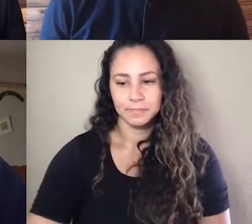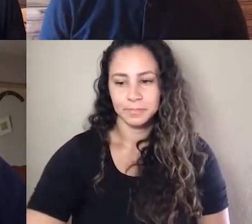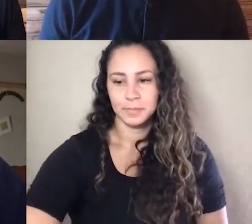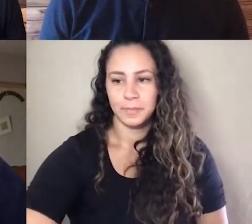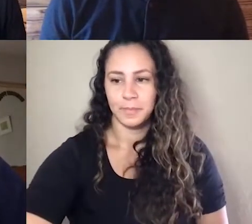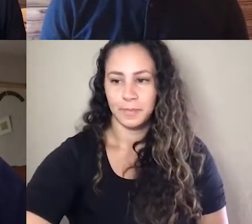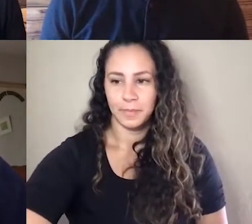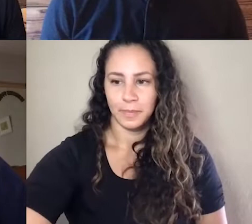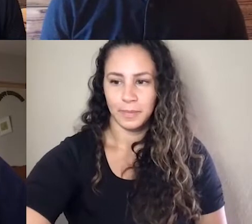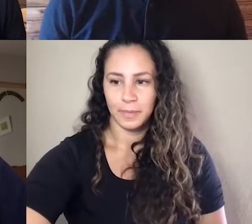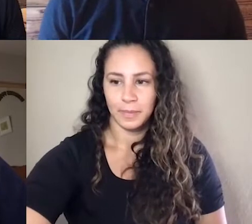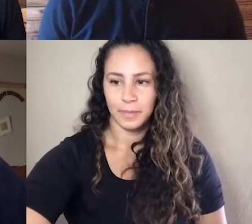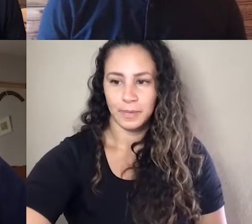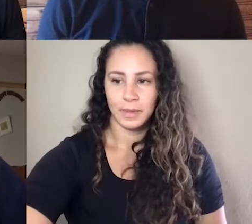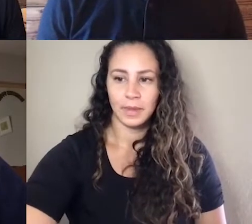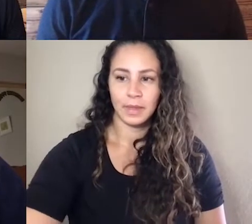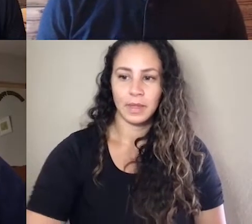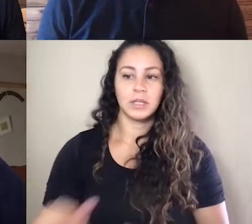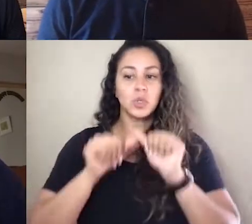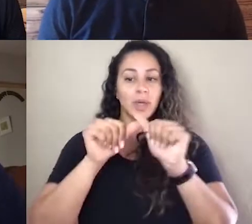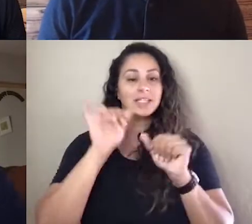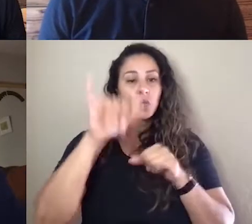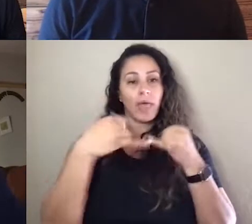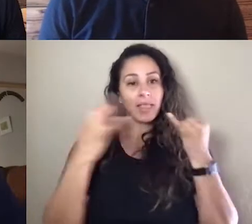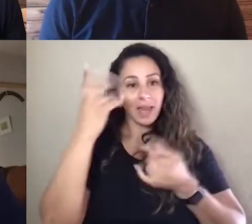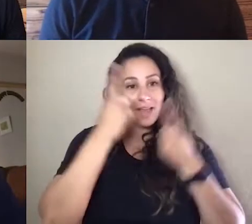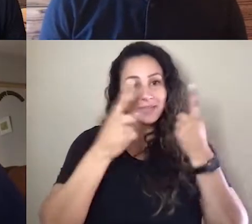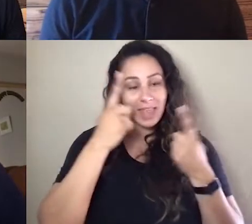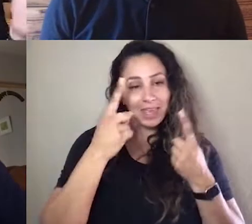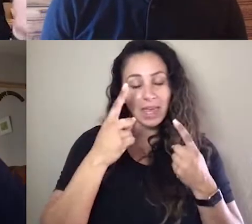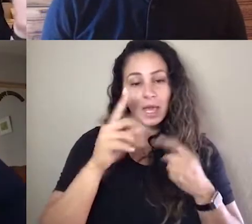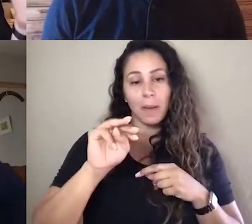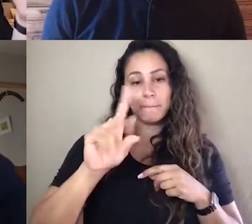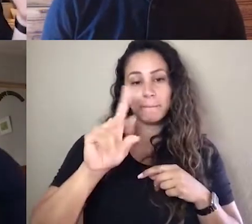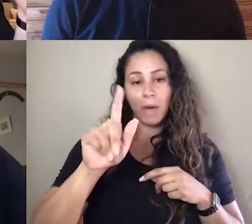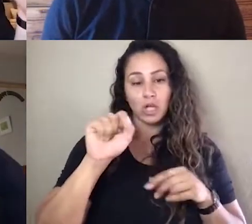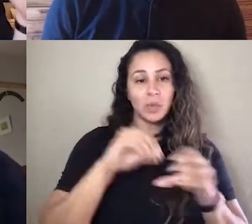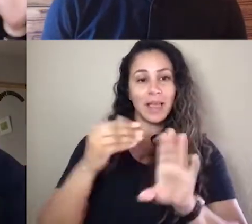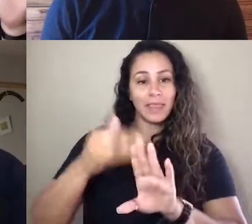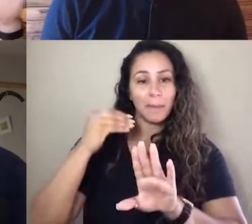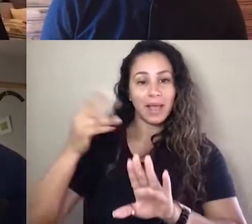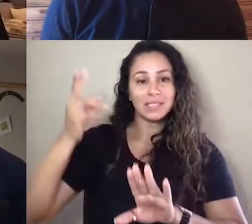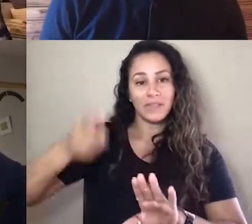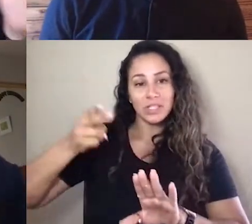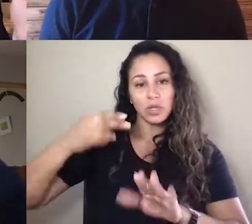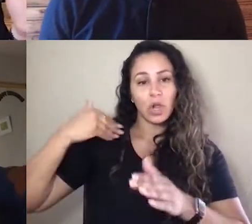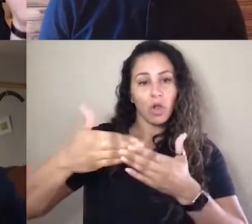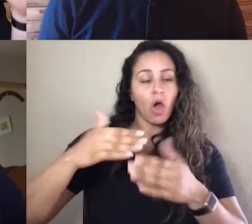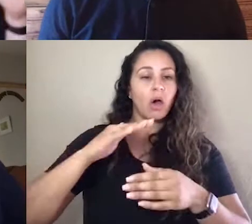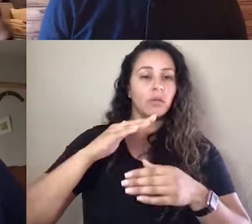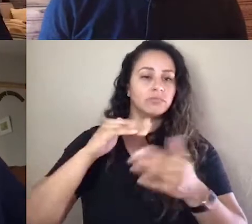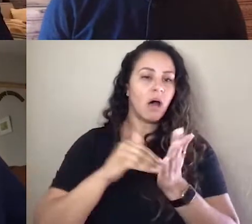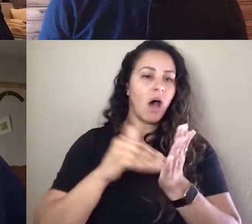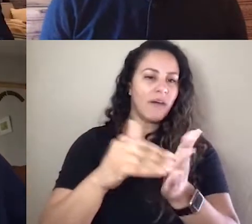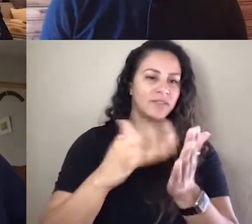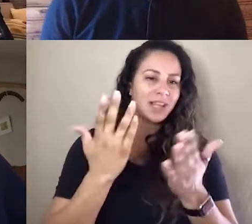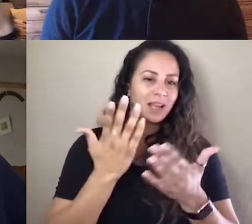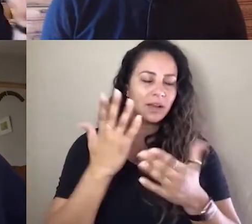TO CONTINUE THAT MIND OF THINKING AND MODULES IN THE PAST HAVE FULFILLED THE ROLE OF SECTIONS.